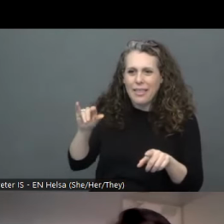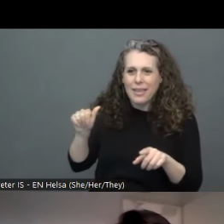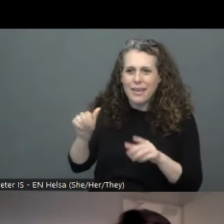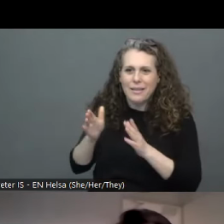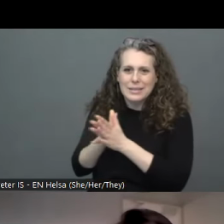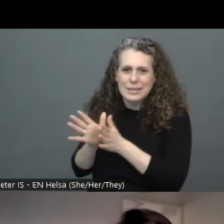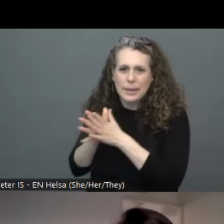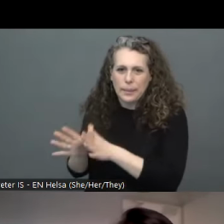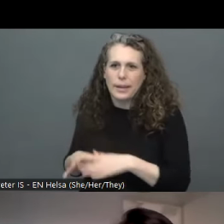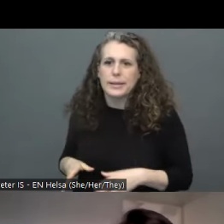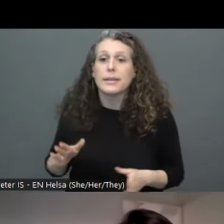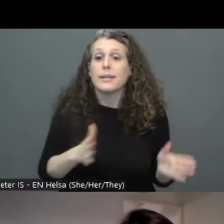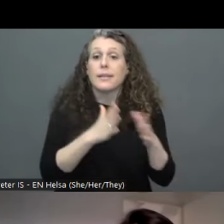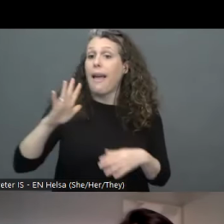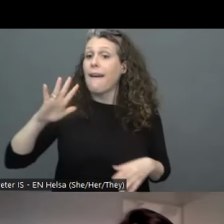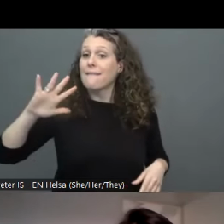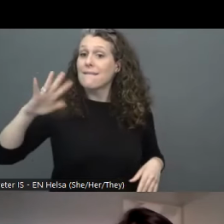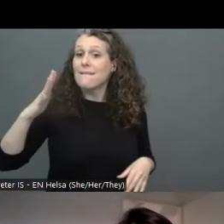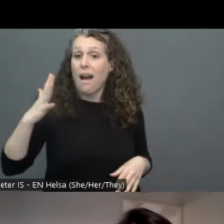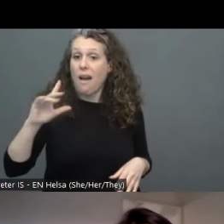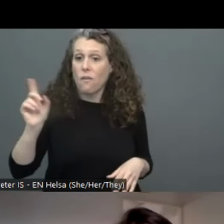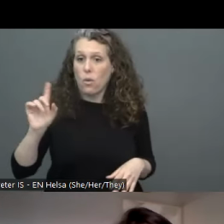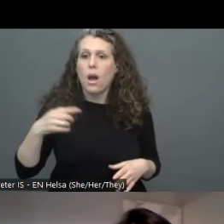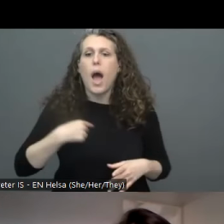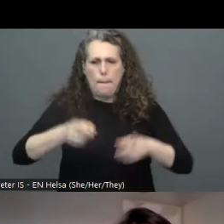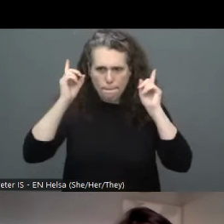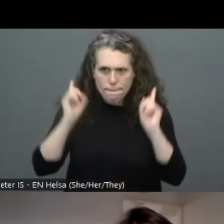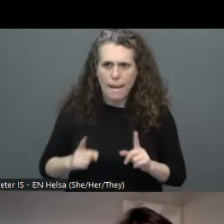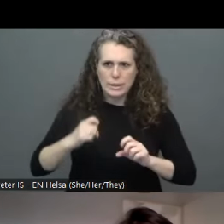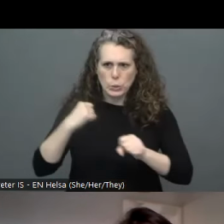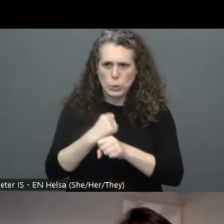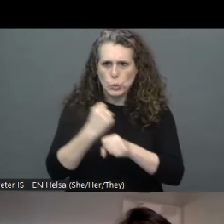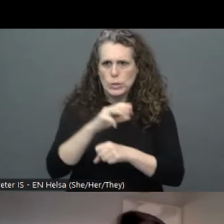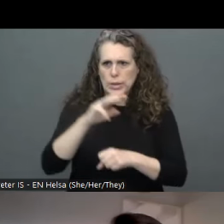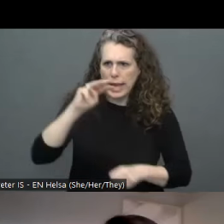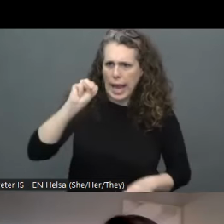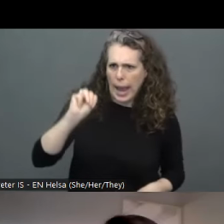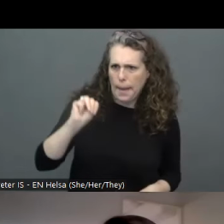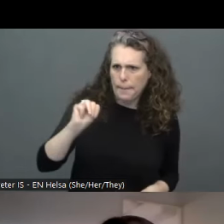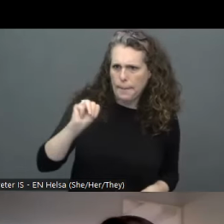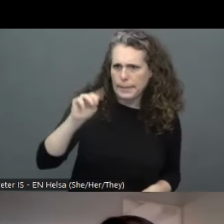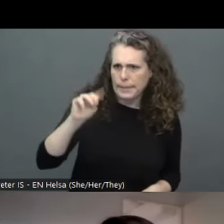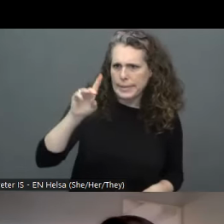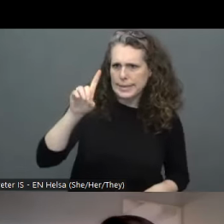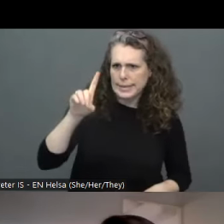the must do actions. Data, removing barrier, strengthening participation and empowerment